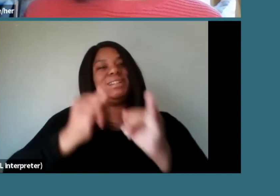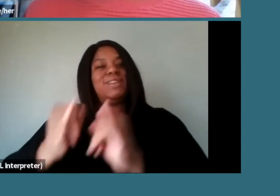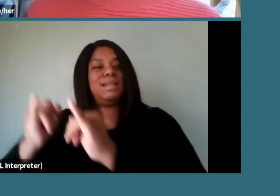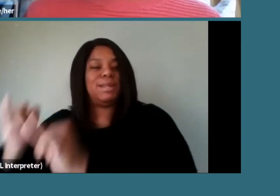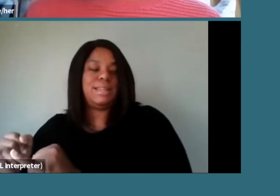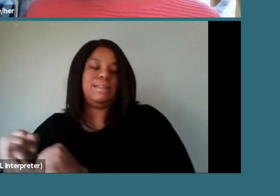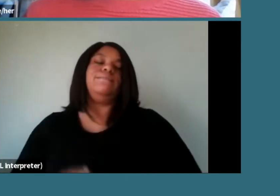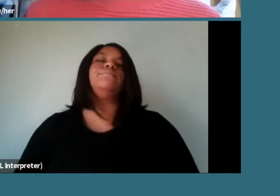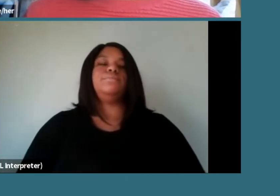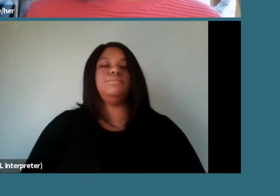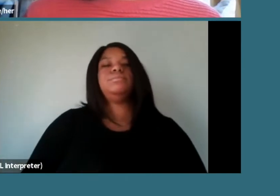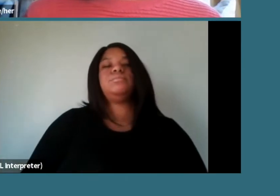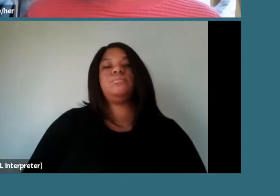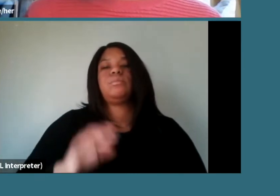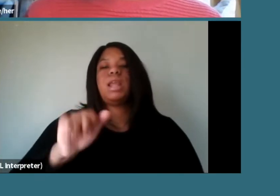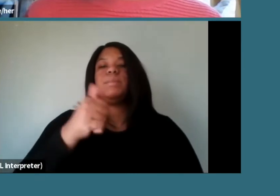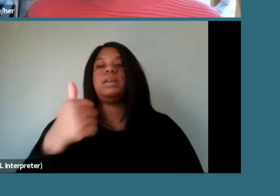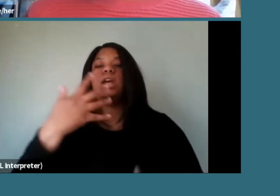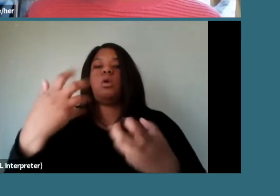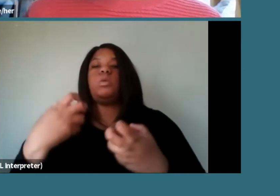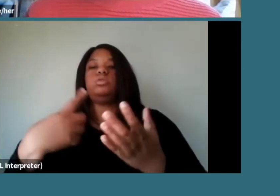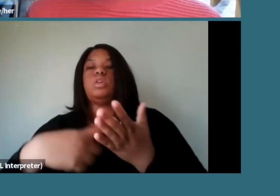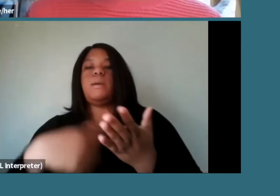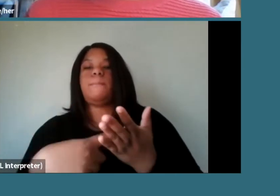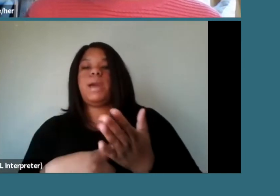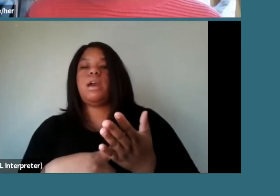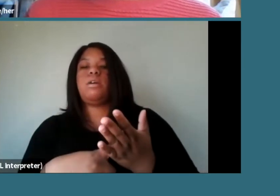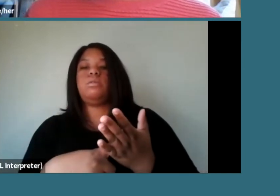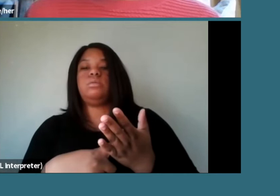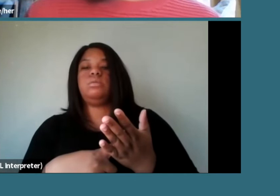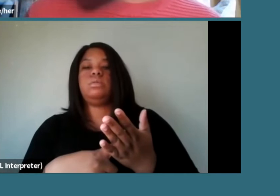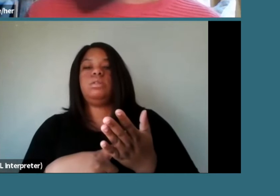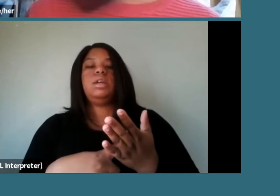And something else I want to talk about as far as identity as well is I often see